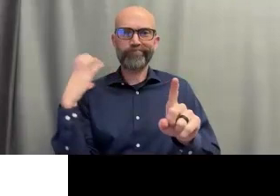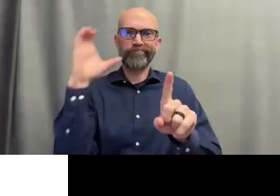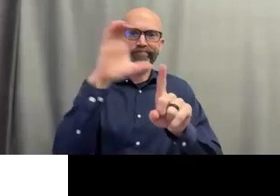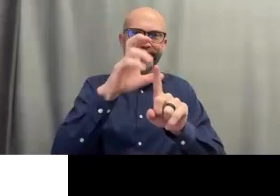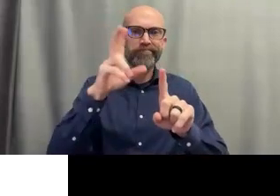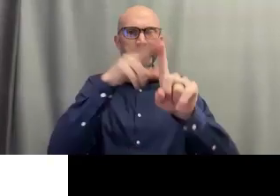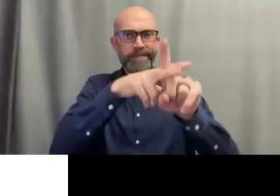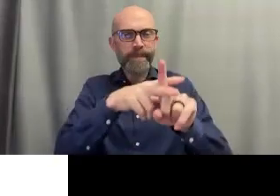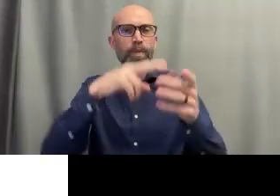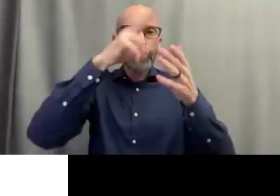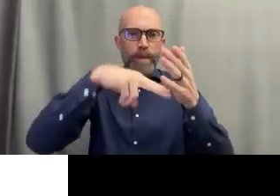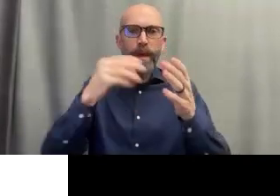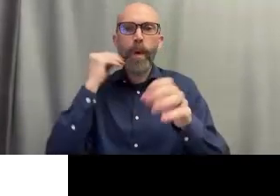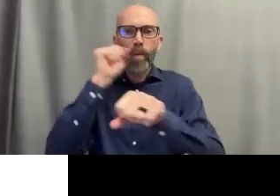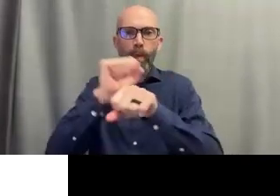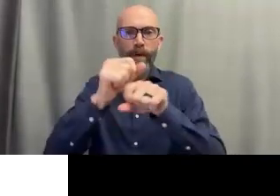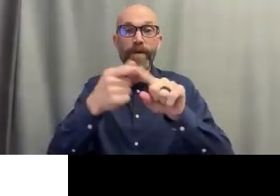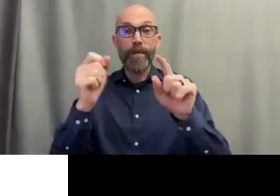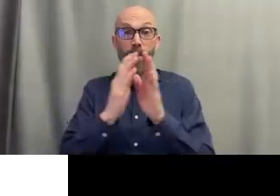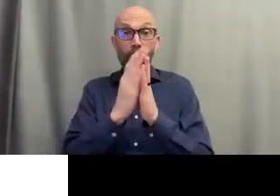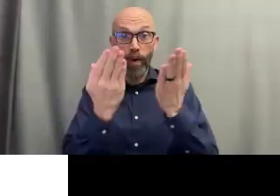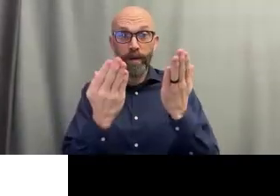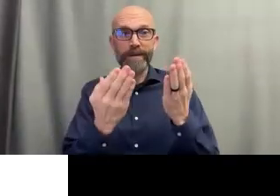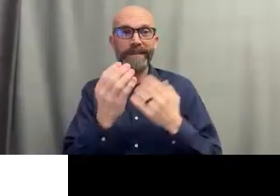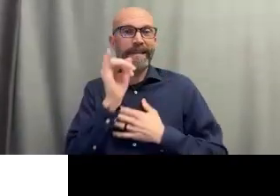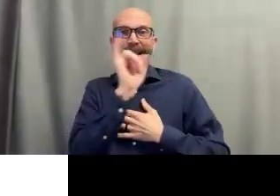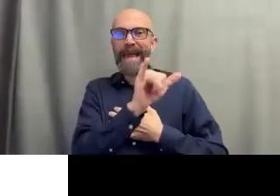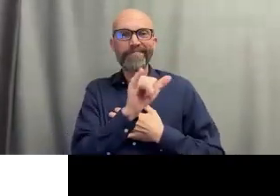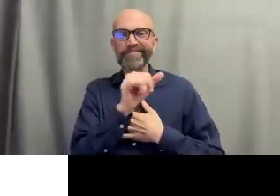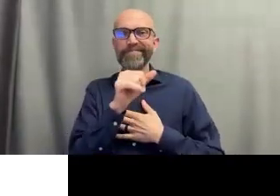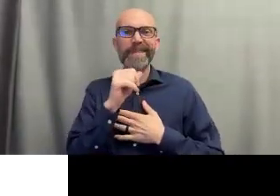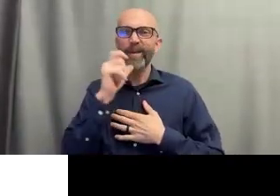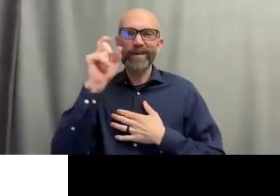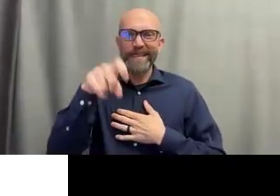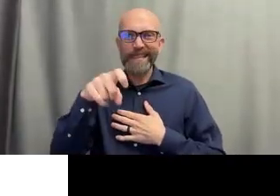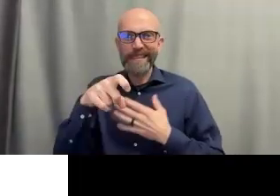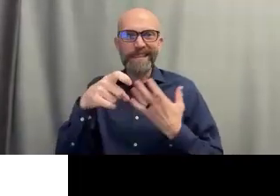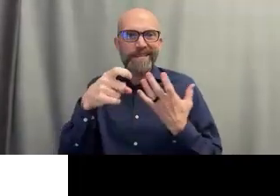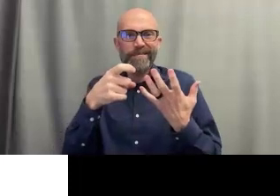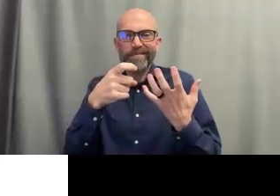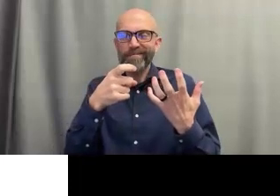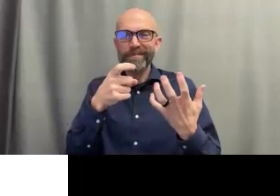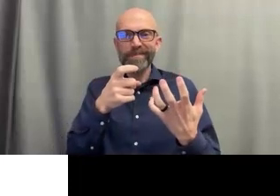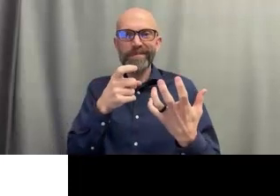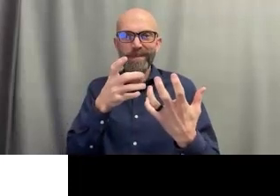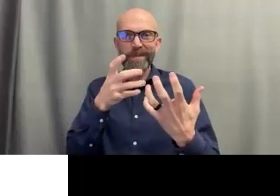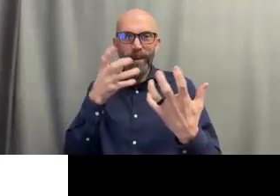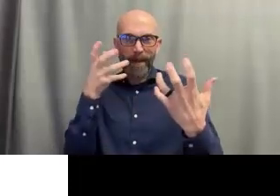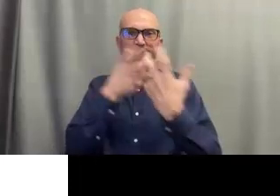and homework from this textbook that they didn't really need in order to meet the objectives of the course.